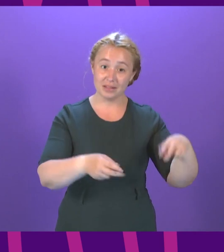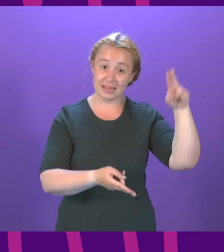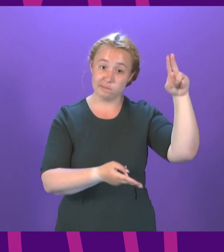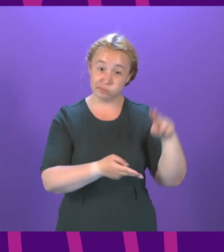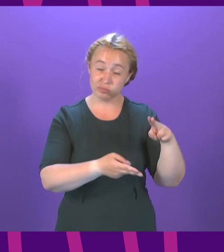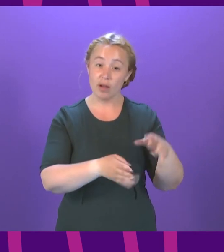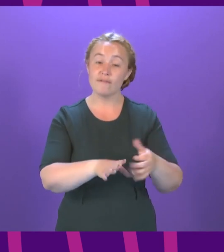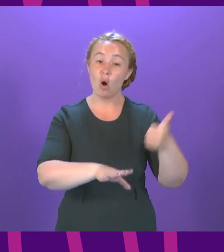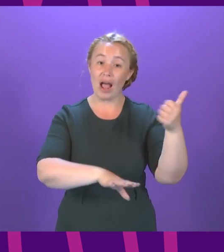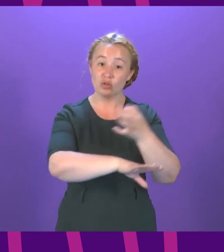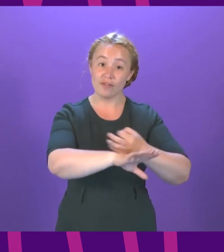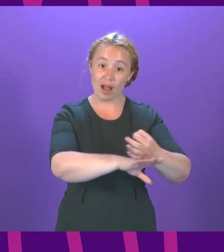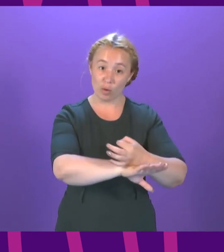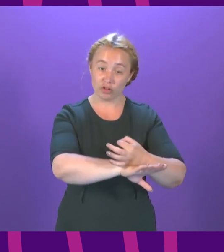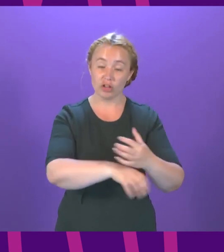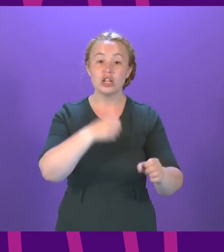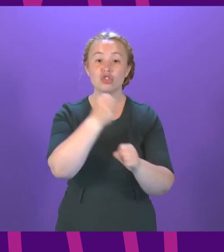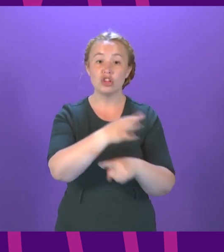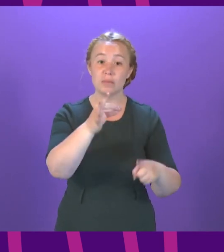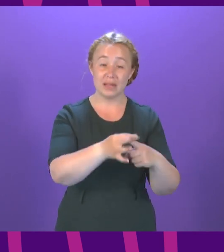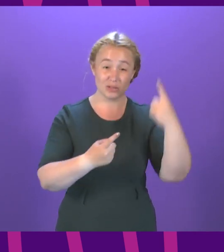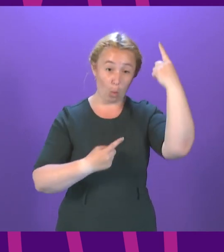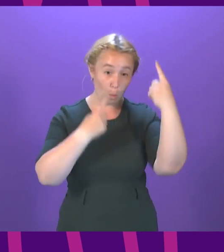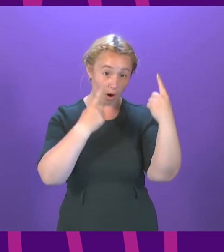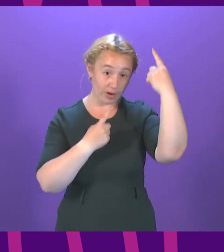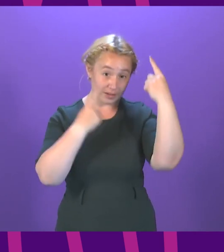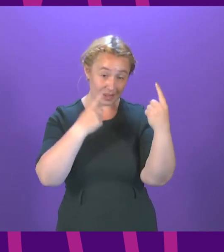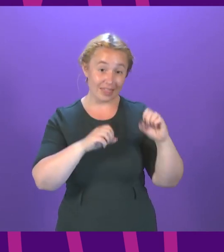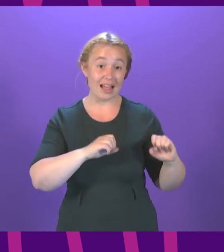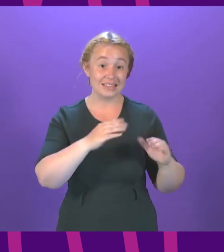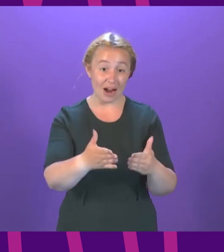services. There are serious concerns among GPs about the ability of services to cope with demand,